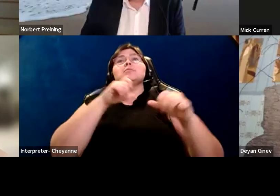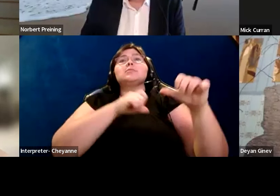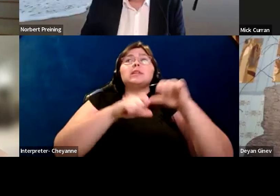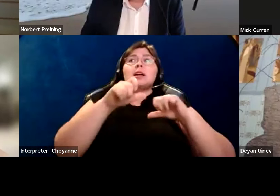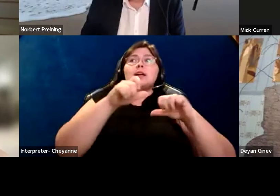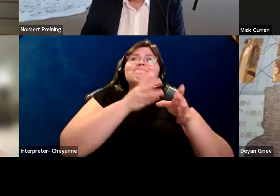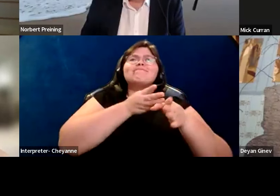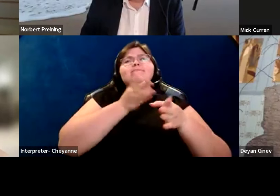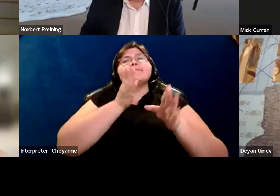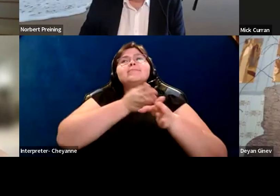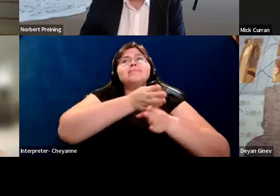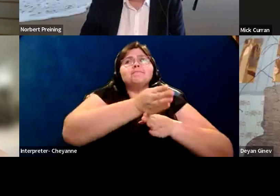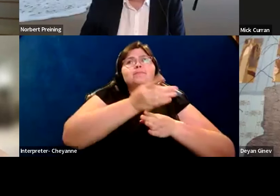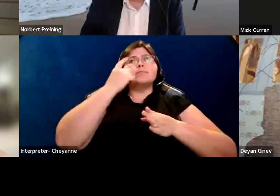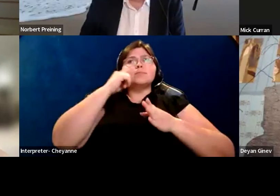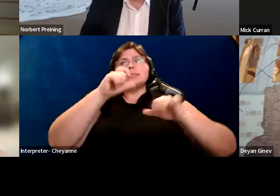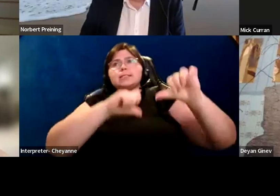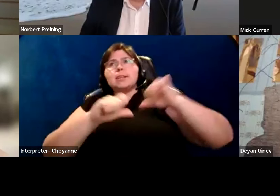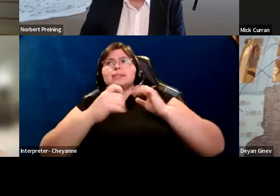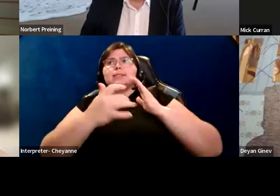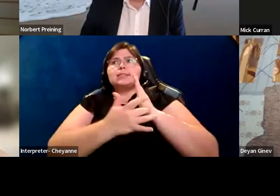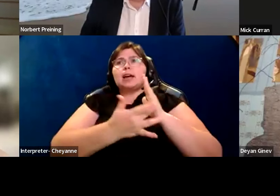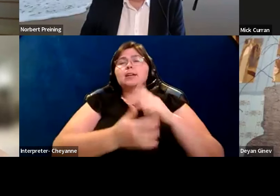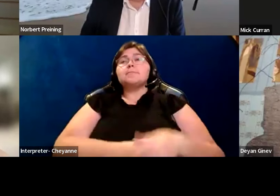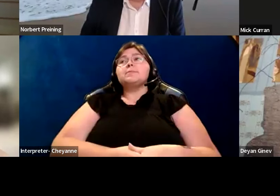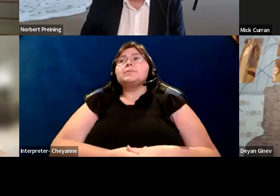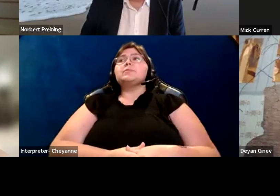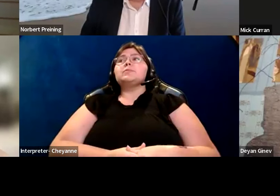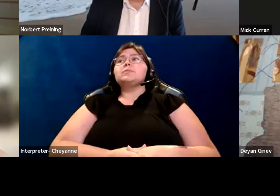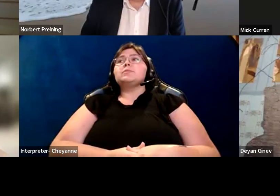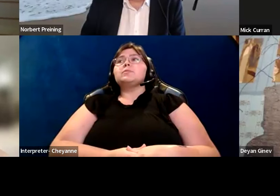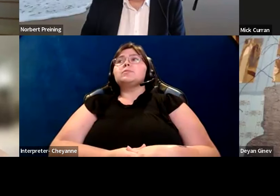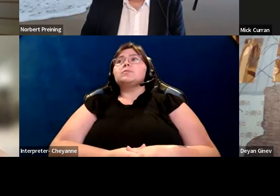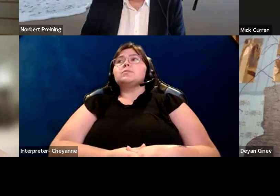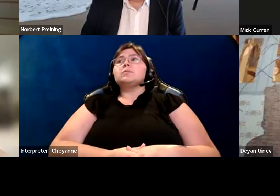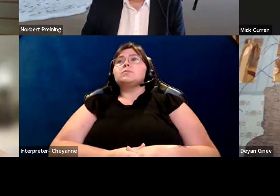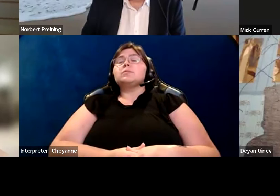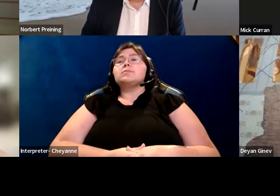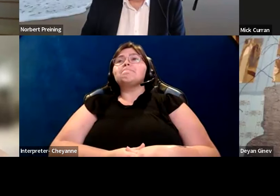much research may be about or affect people with disabilities.